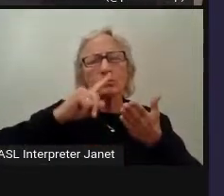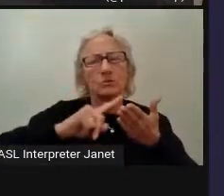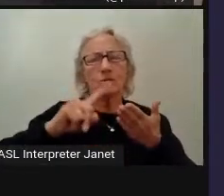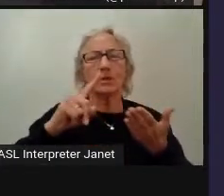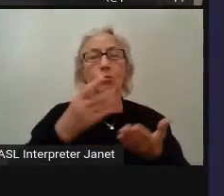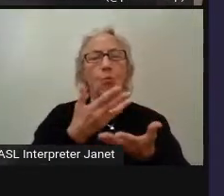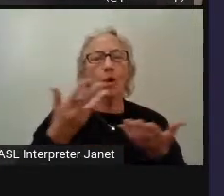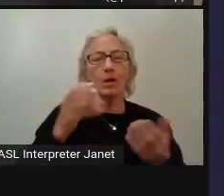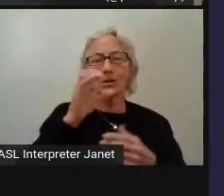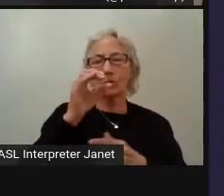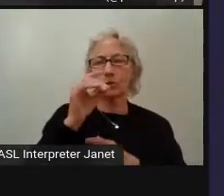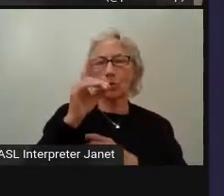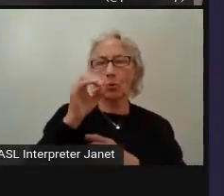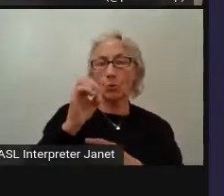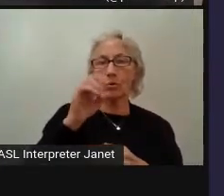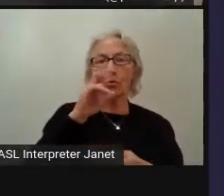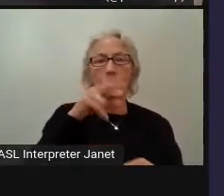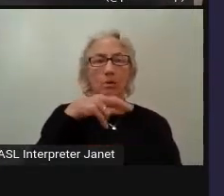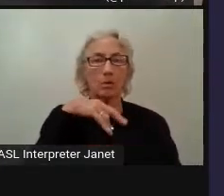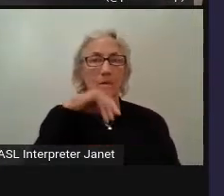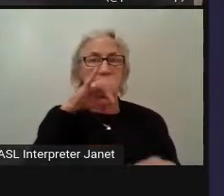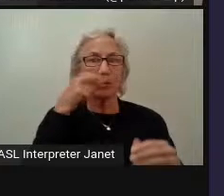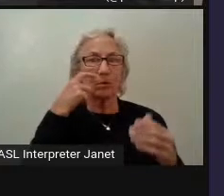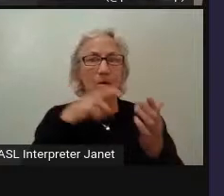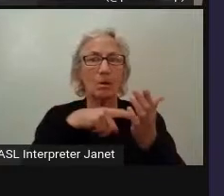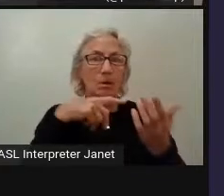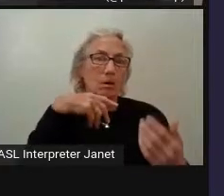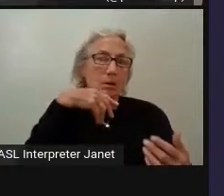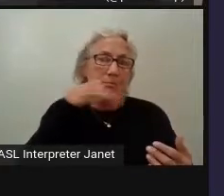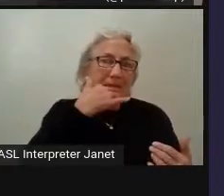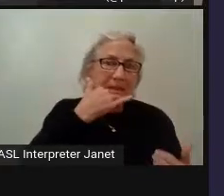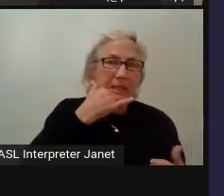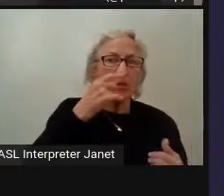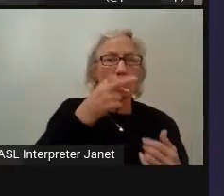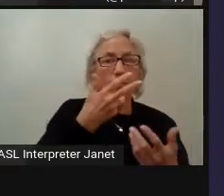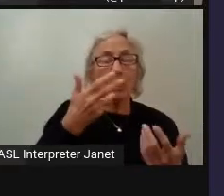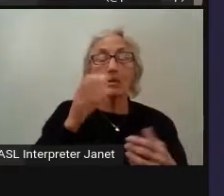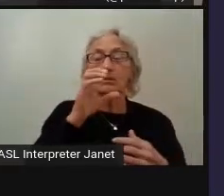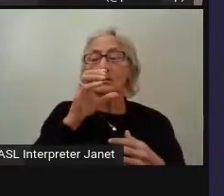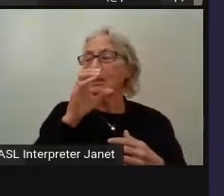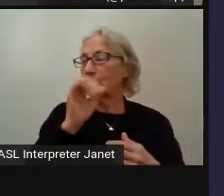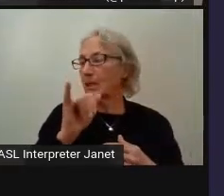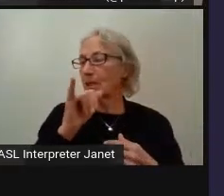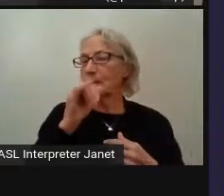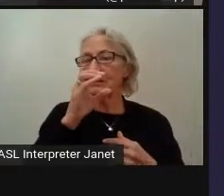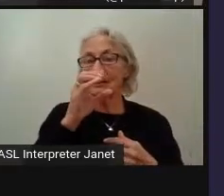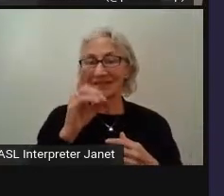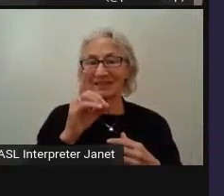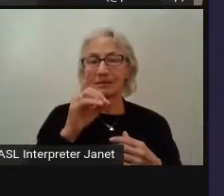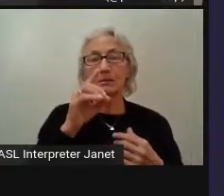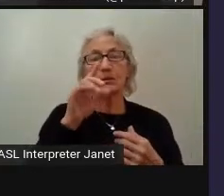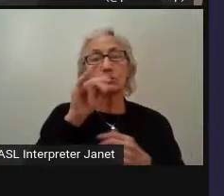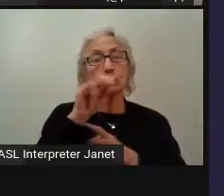would we are developing something. We can constantly check if our code is correct or if we made a mistake or something.